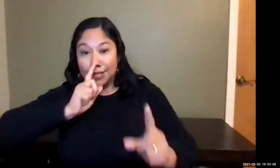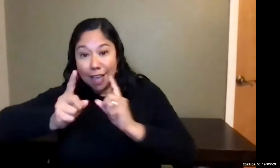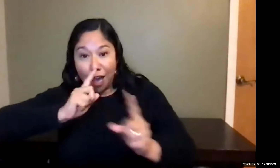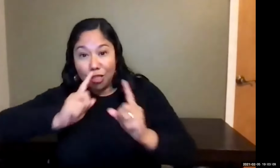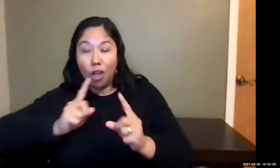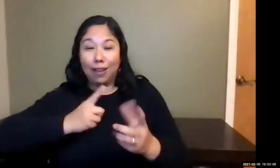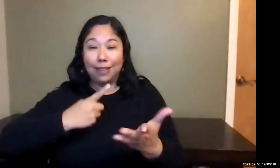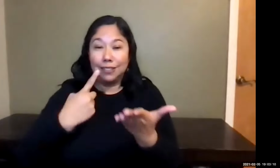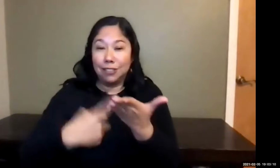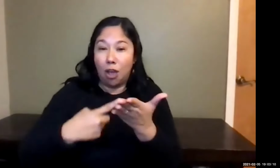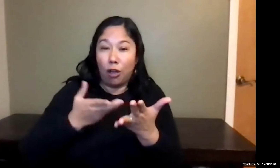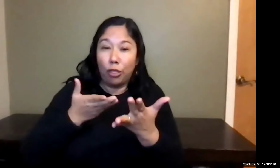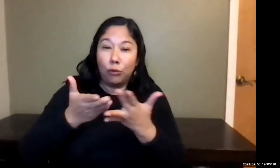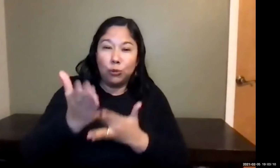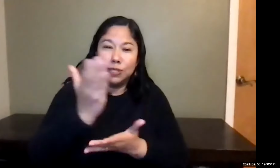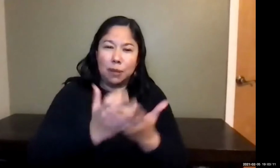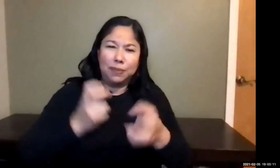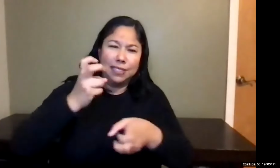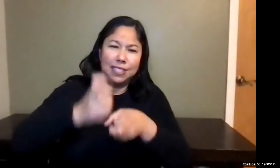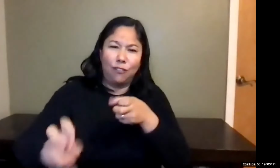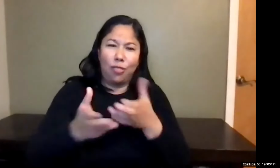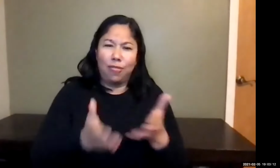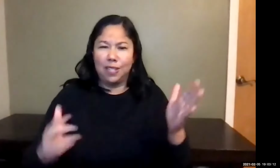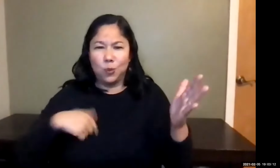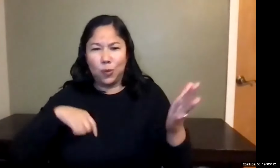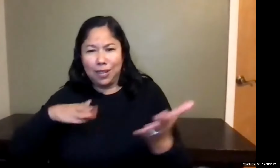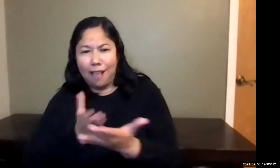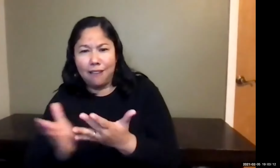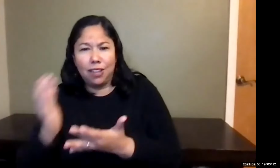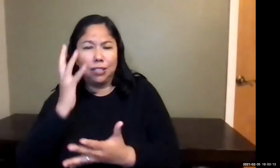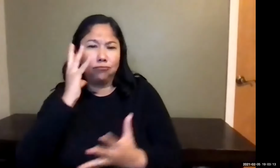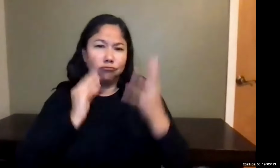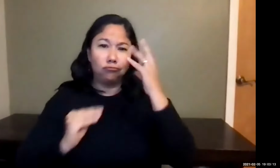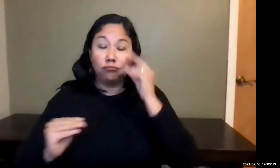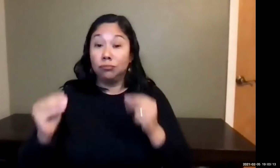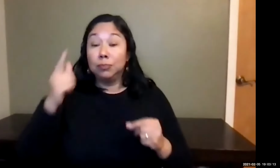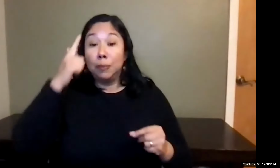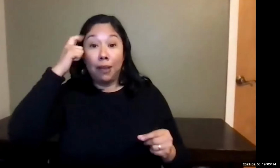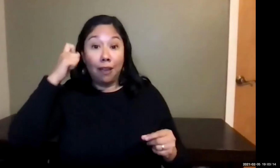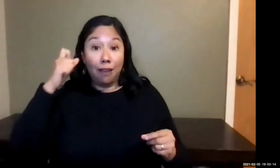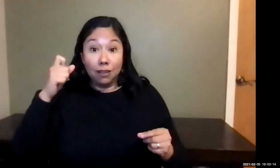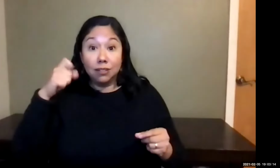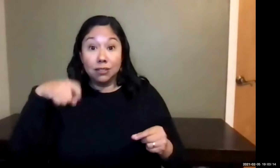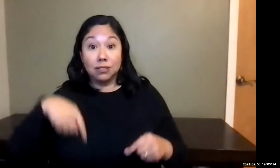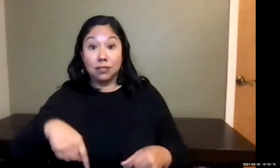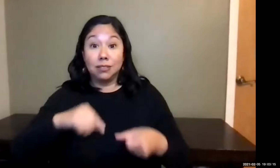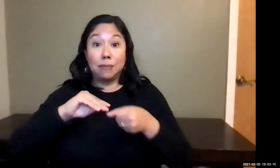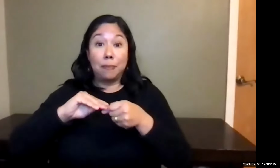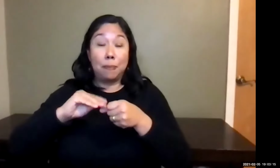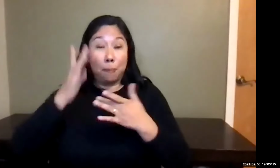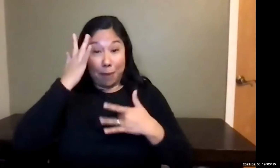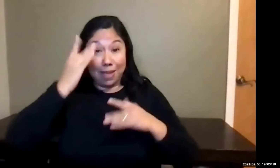some of the difficult things we are navigating, because the pandemic affects us all as a community